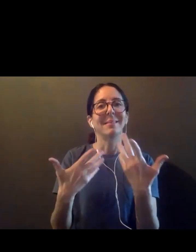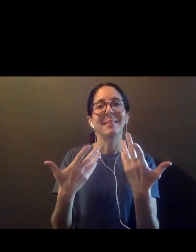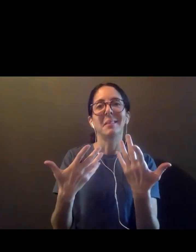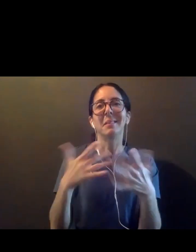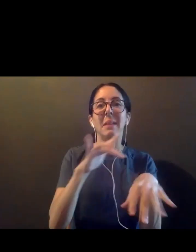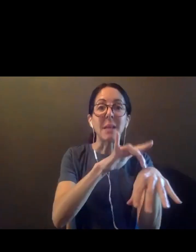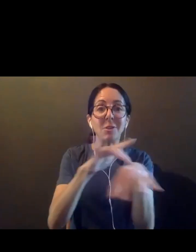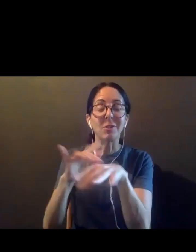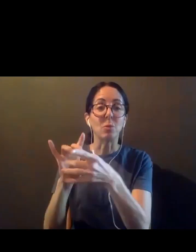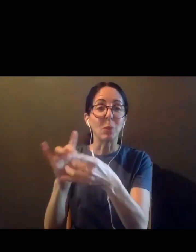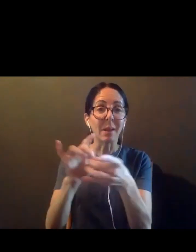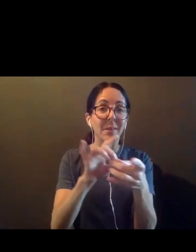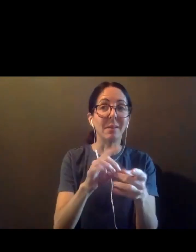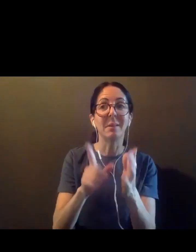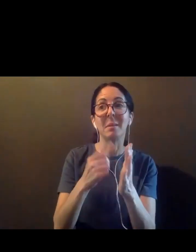caregiving, some mediation work.